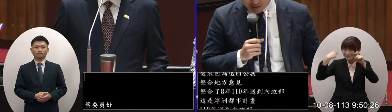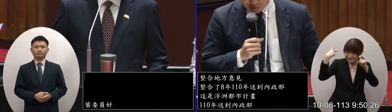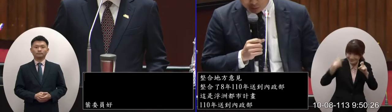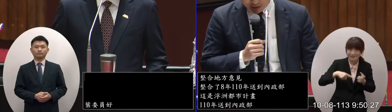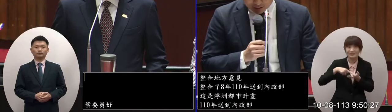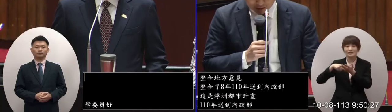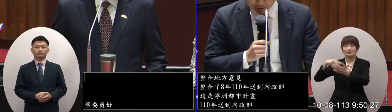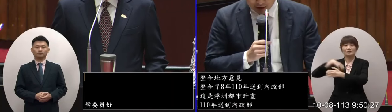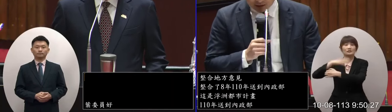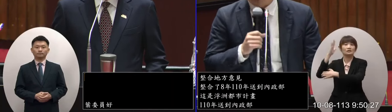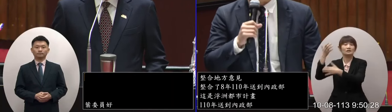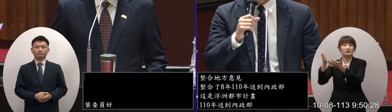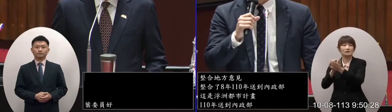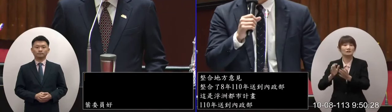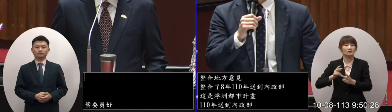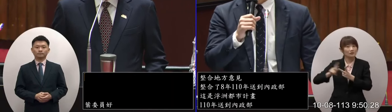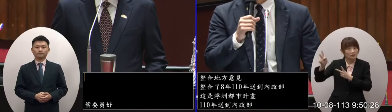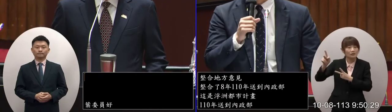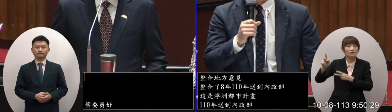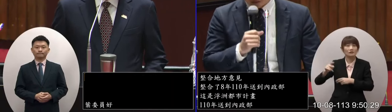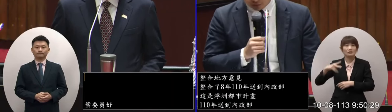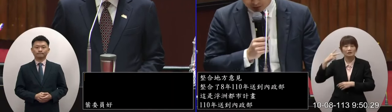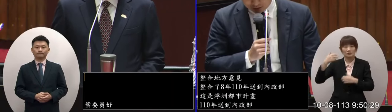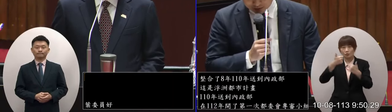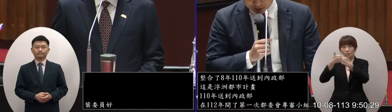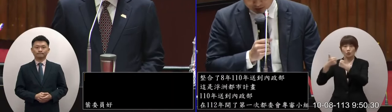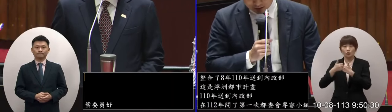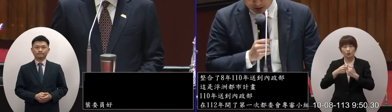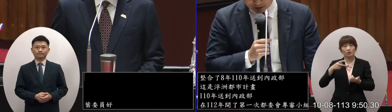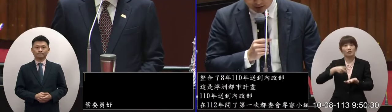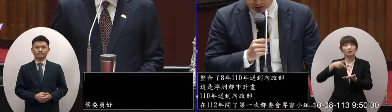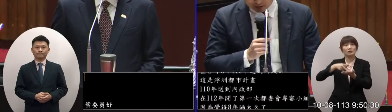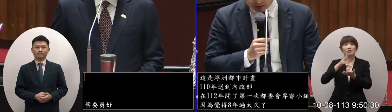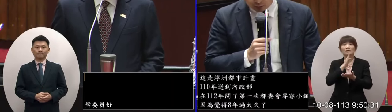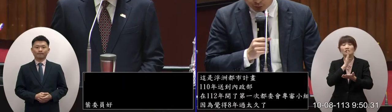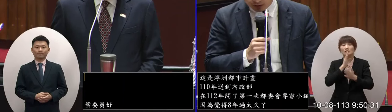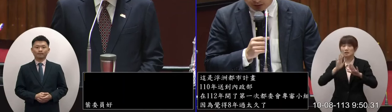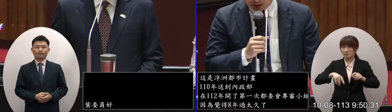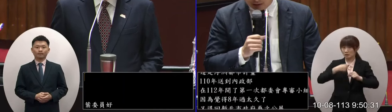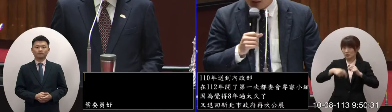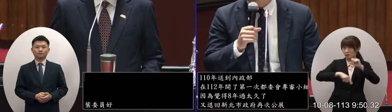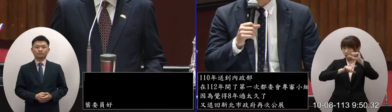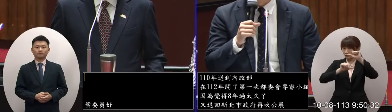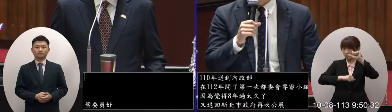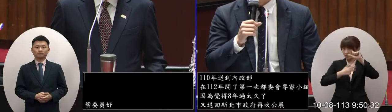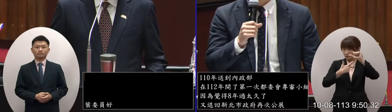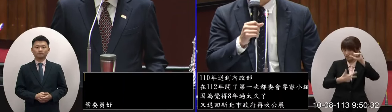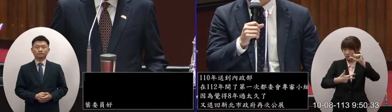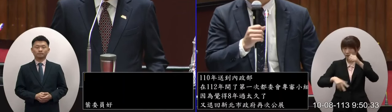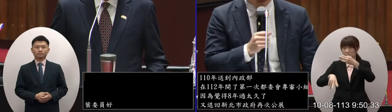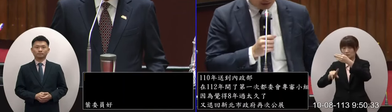So far, two more task forces have been opened. One was on May 7 this year and the other was on September 26.